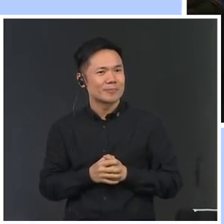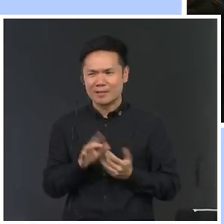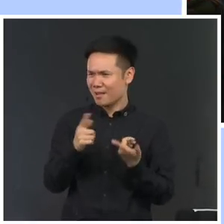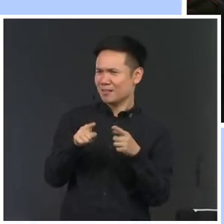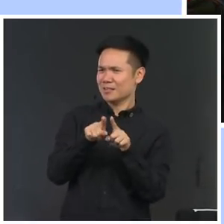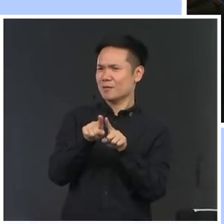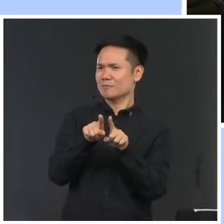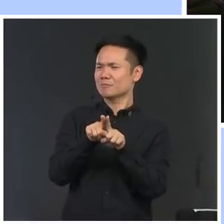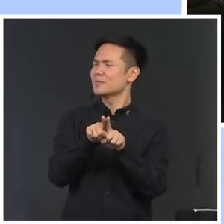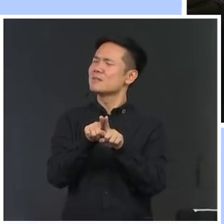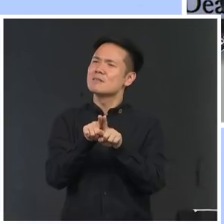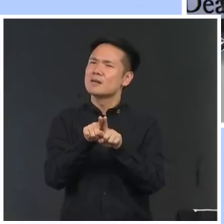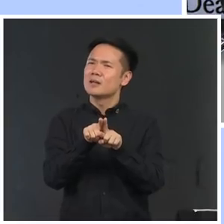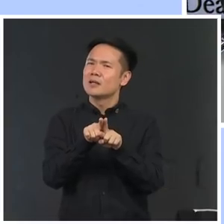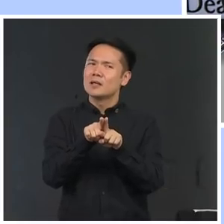regularship between yourself and the